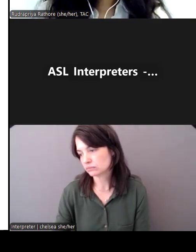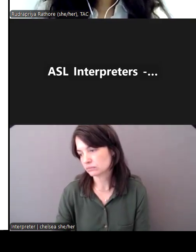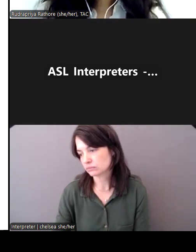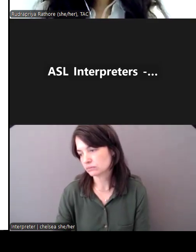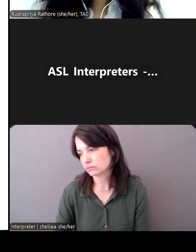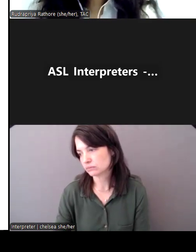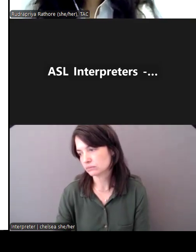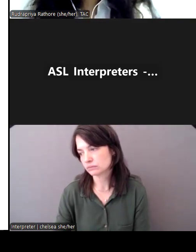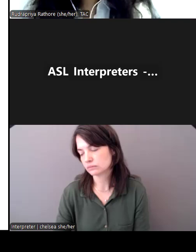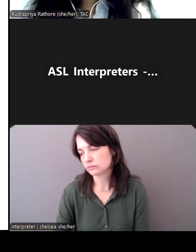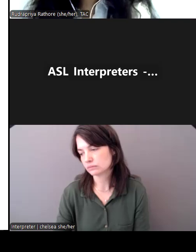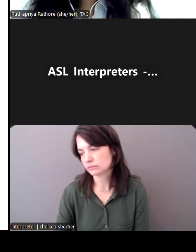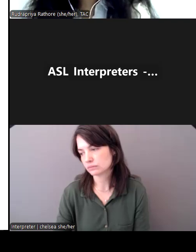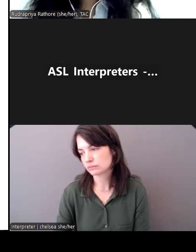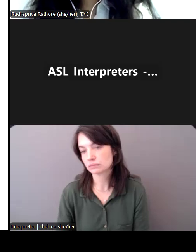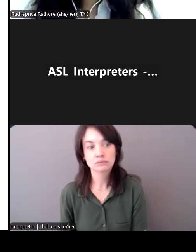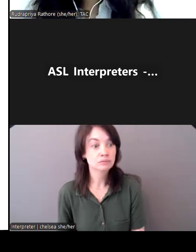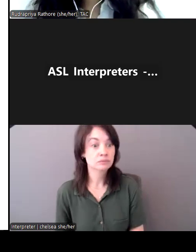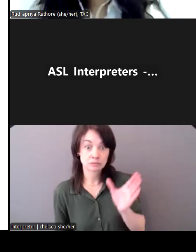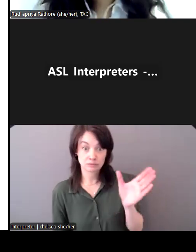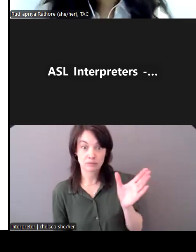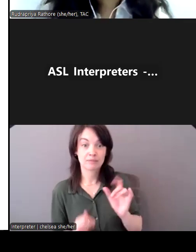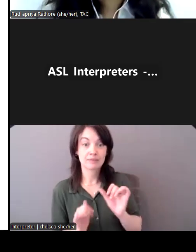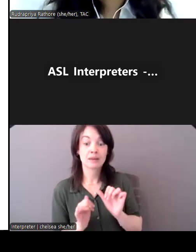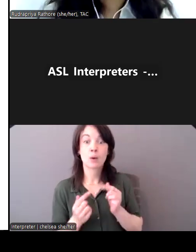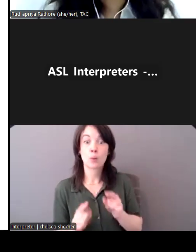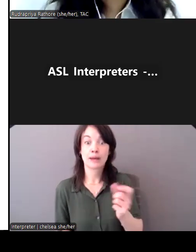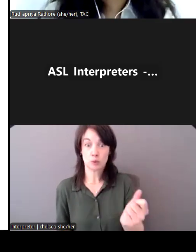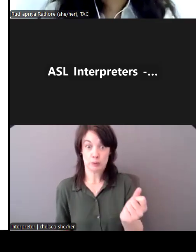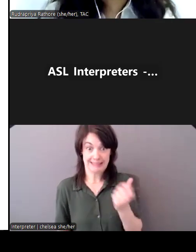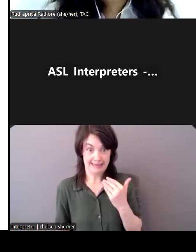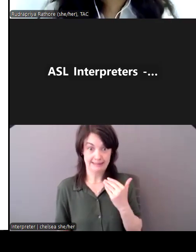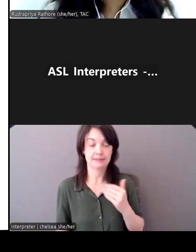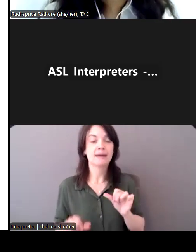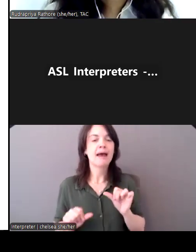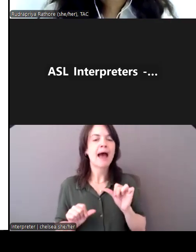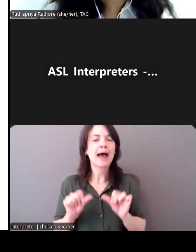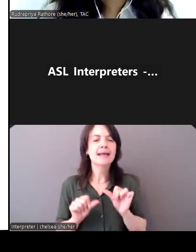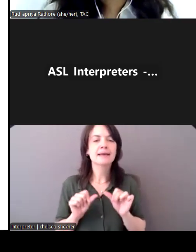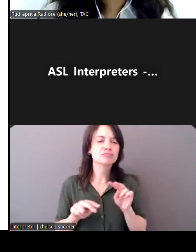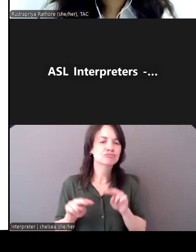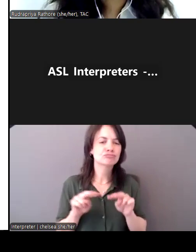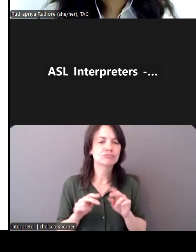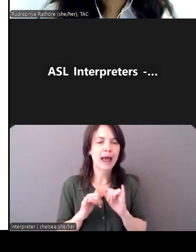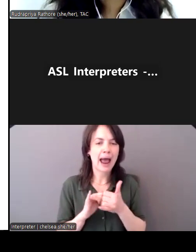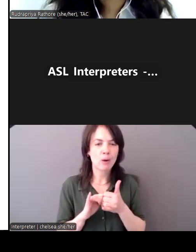in terms of how grants are assessed we follow a peer assessment model so what this means is